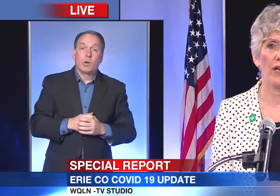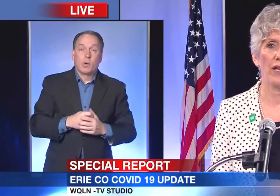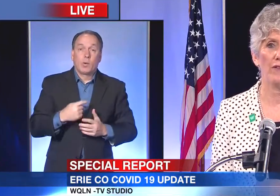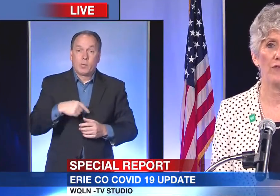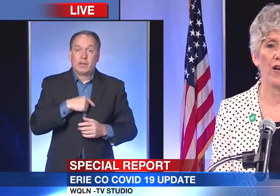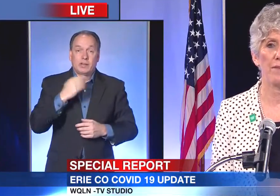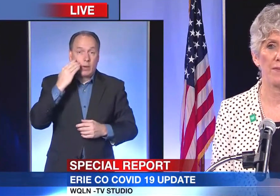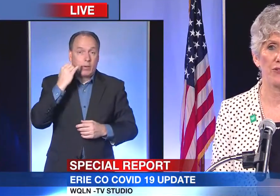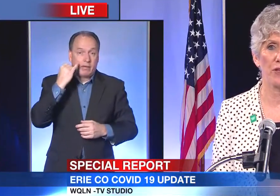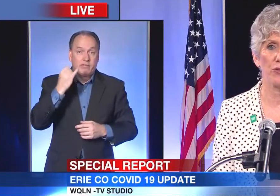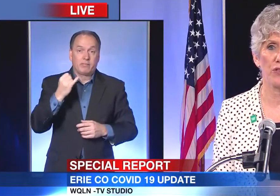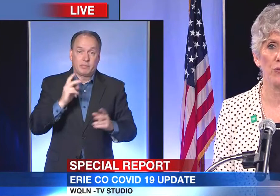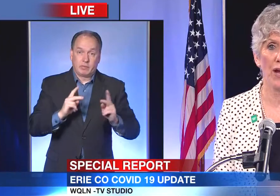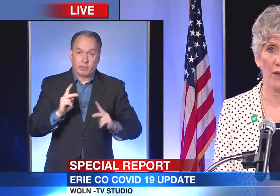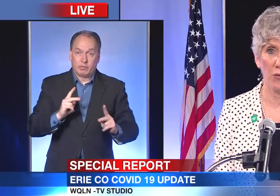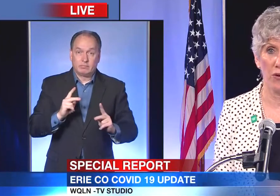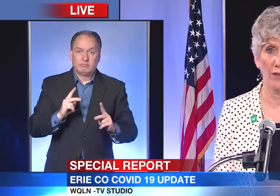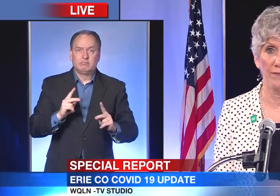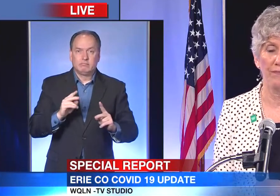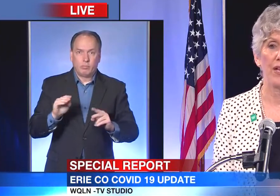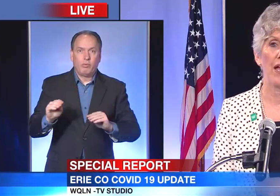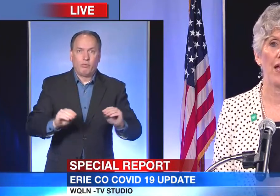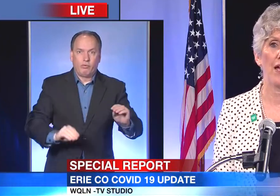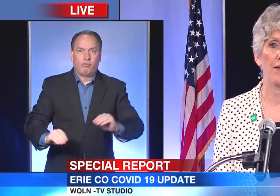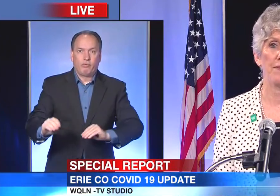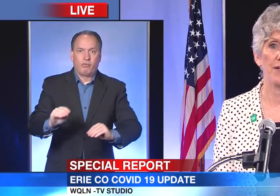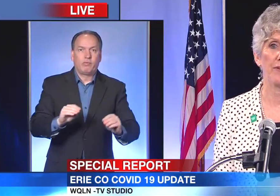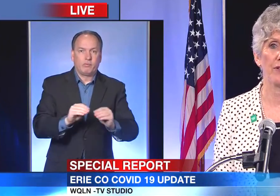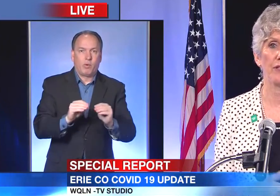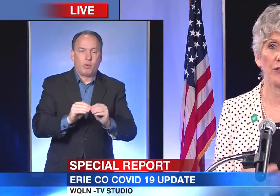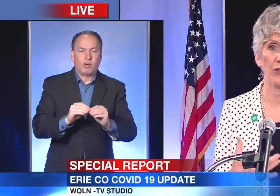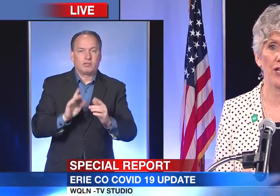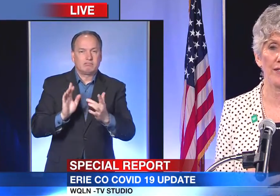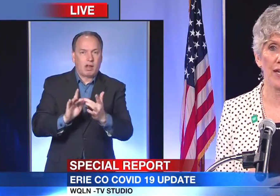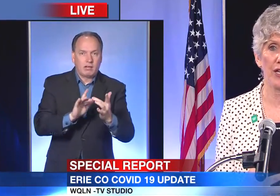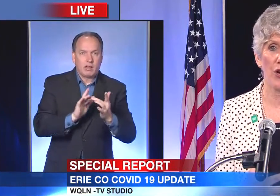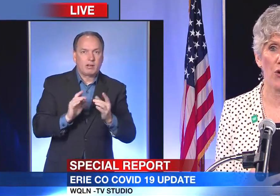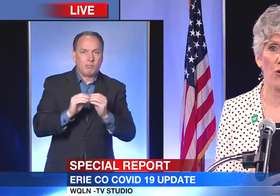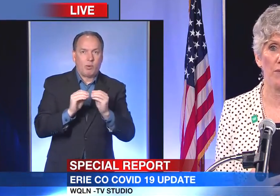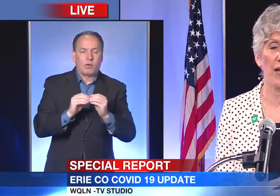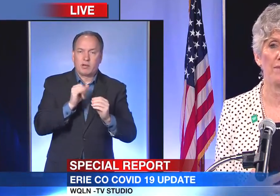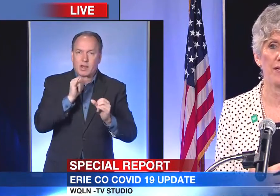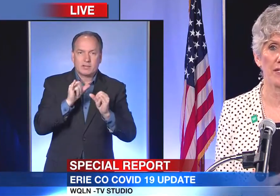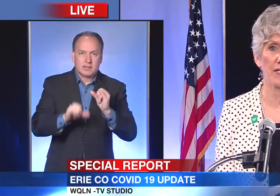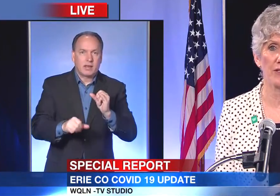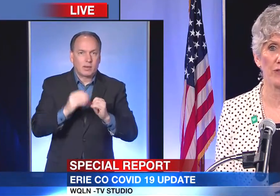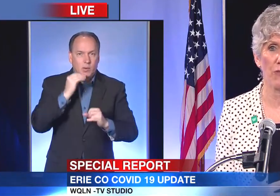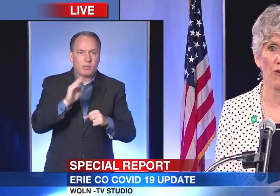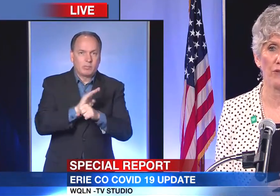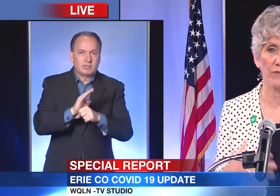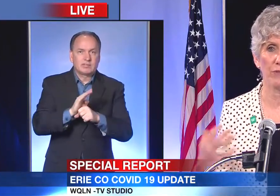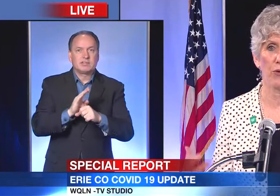LOT OF DIFFERENT VARIABLES TO IT. SO WE KNOW IF PEOPLE START MOVING AROUND MORE AND PEOPLE,